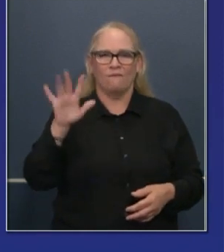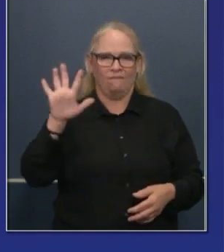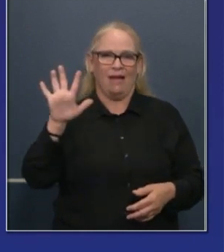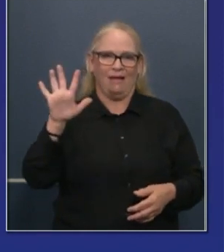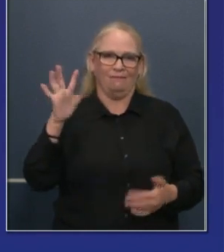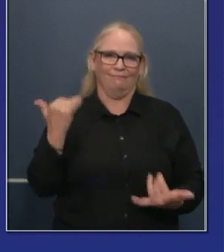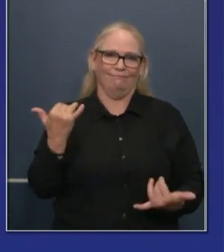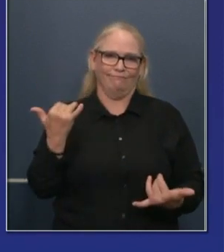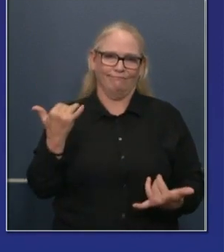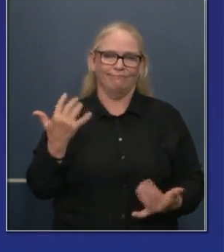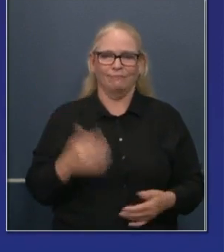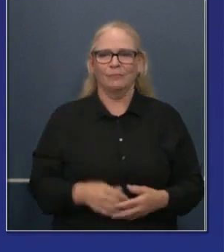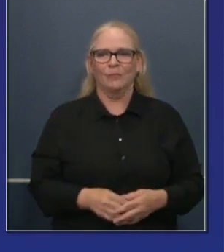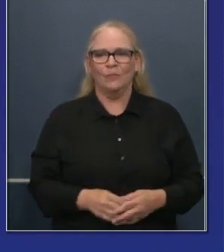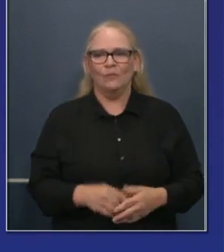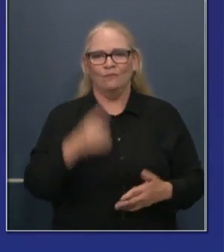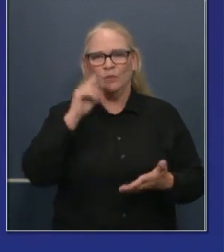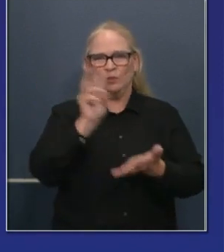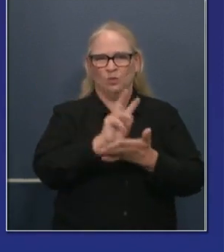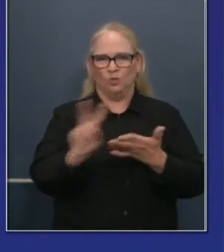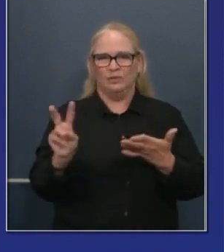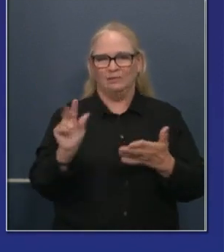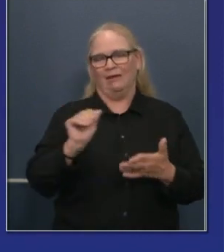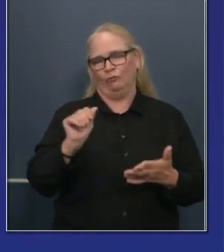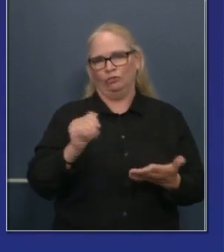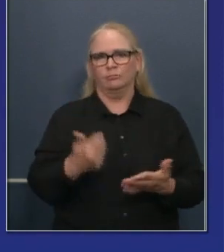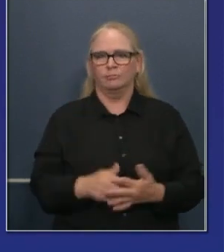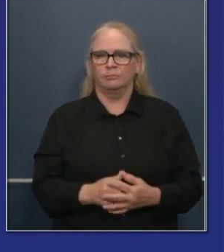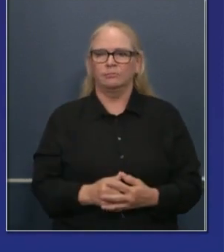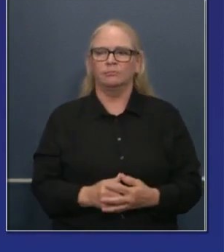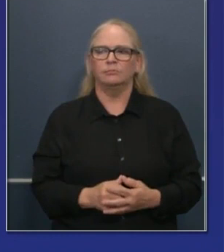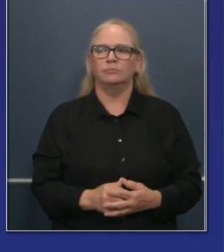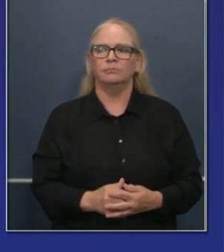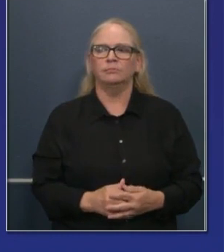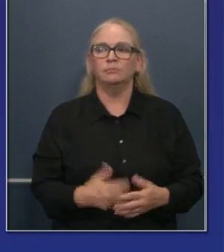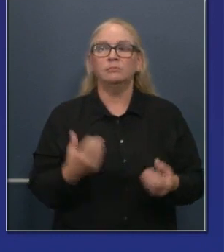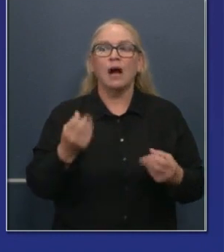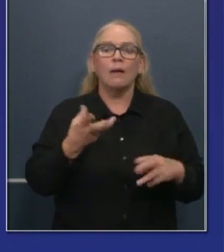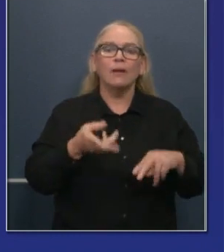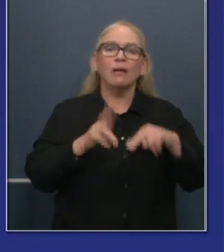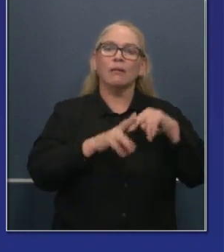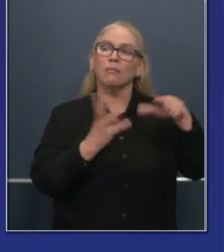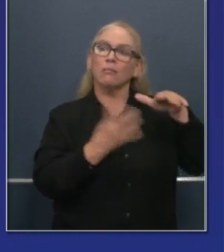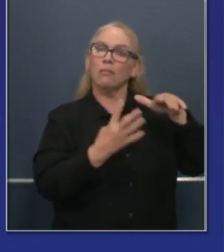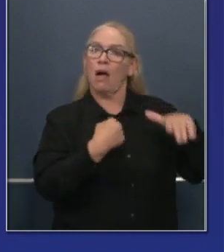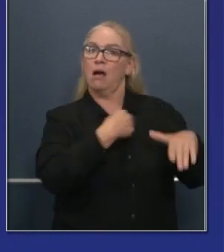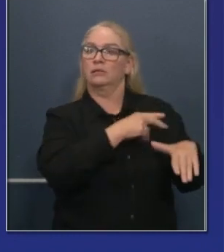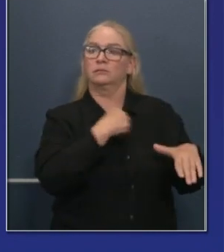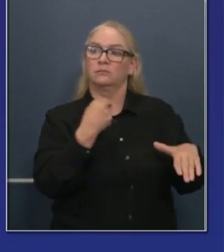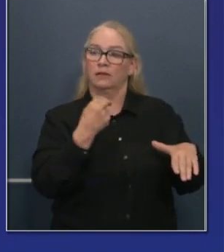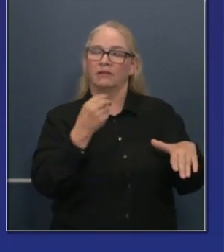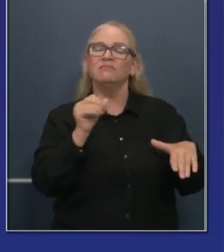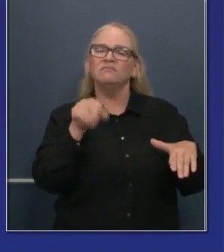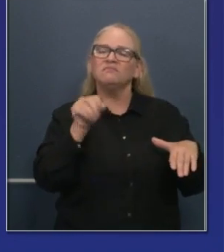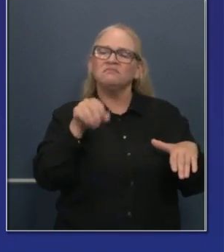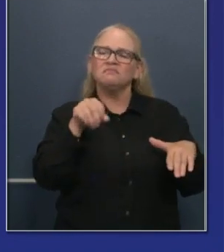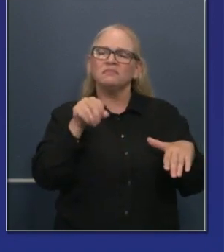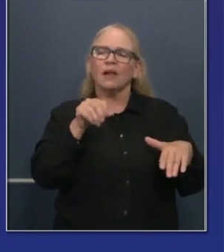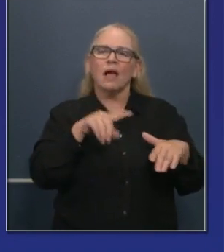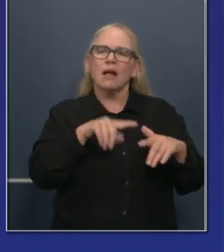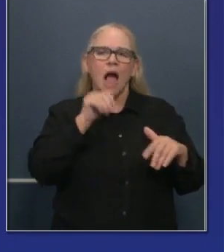TWO WEEKS AGO, WE WERE 7.4% ON THIS SLIDE, 7.5% WHERE WE ARE TODAY.